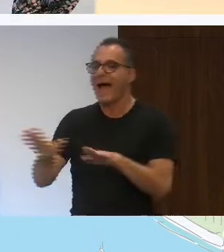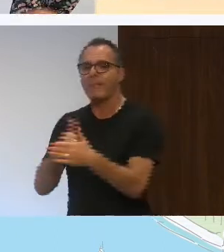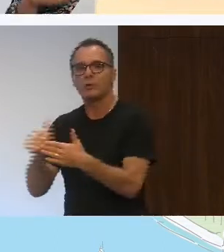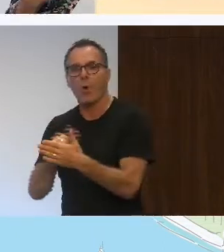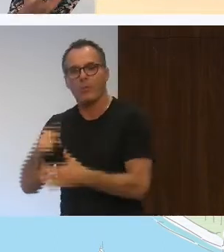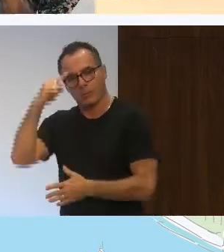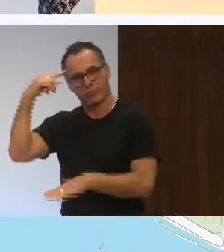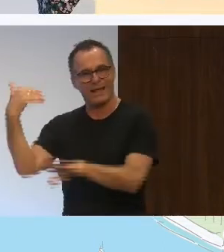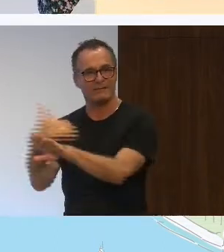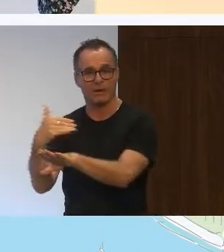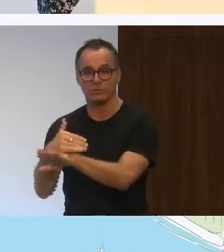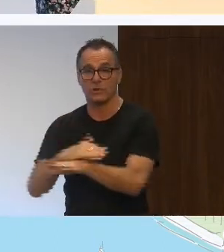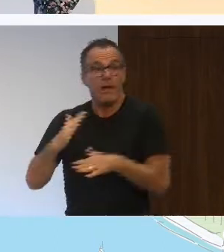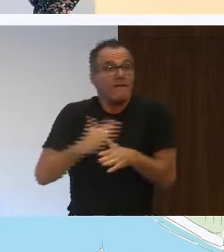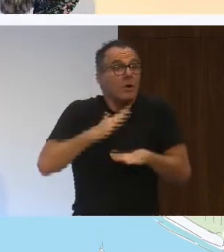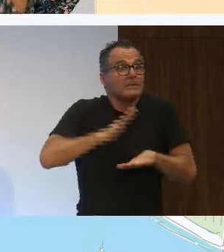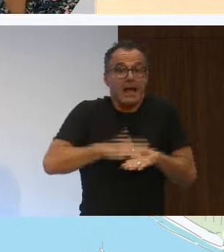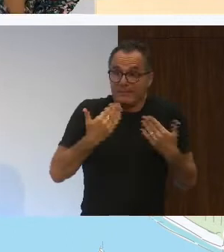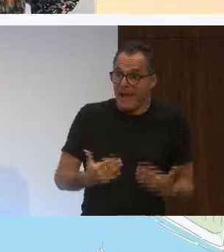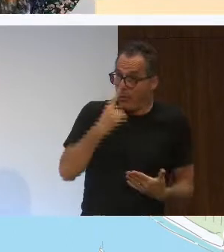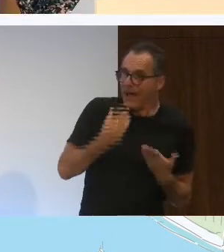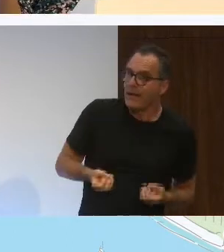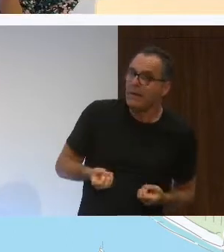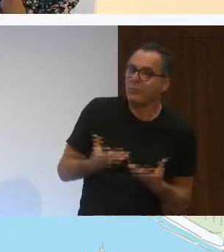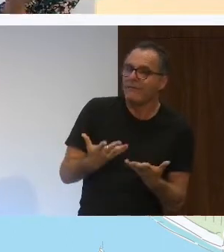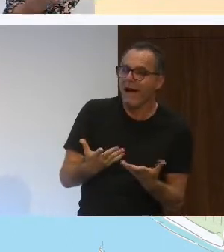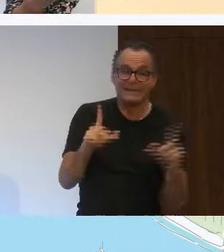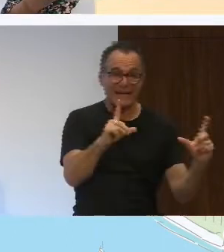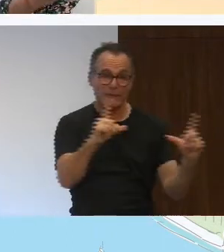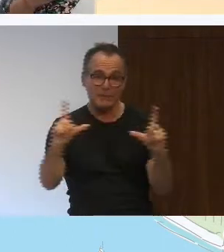And for the first time we're able to provide imaging changes